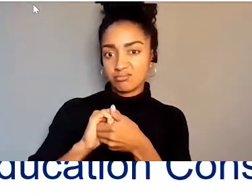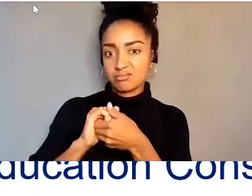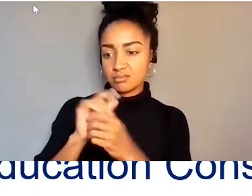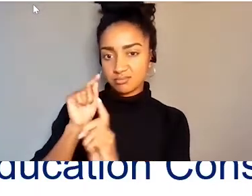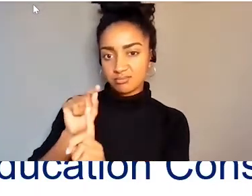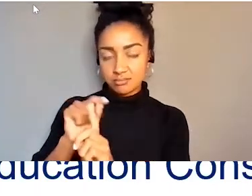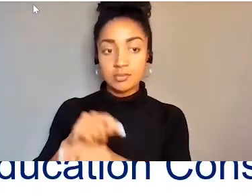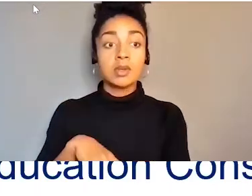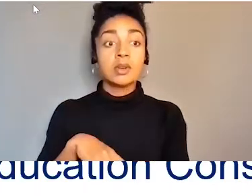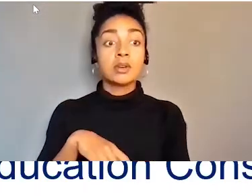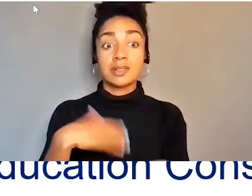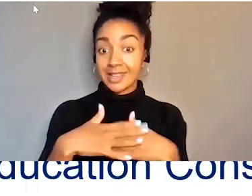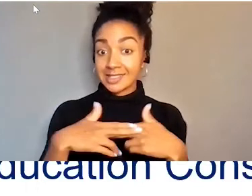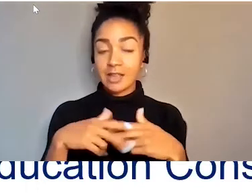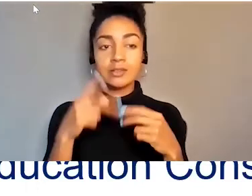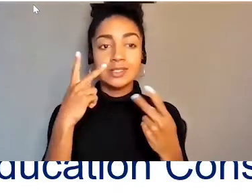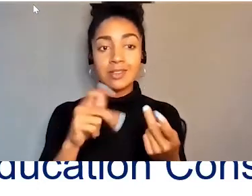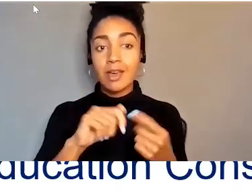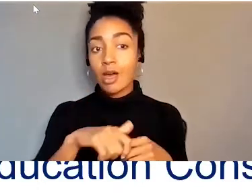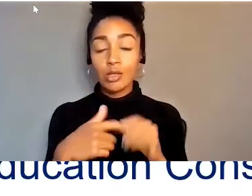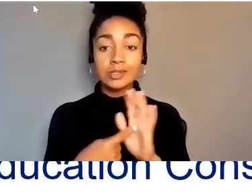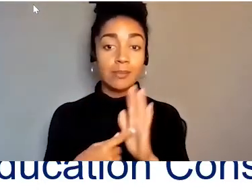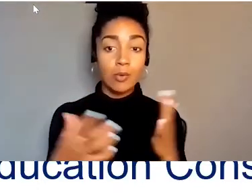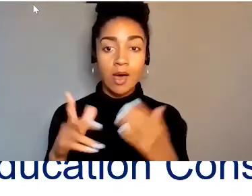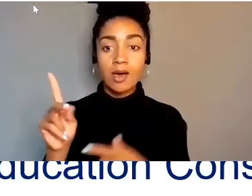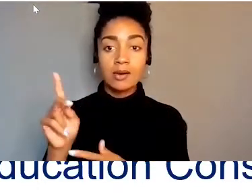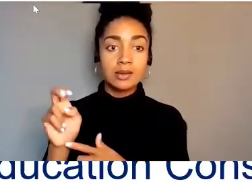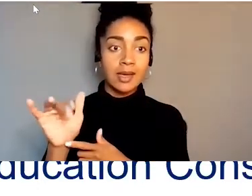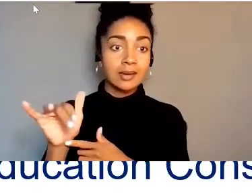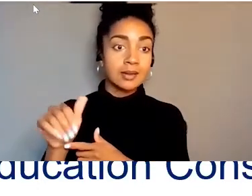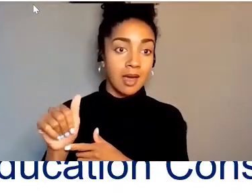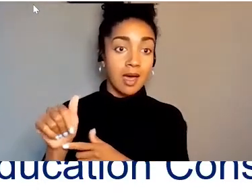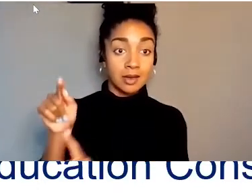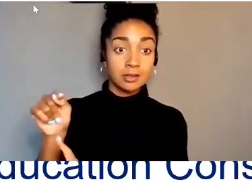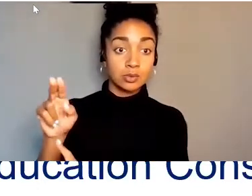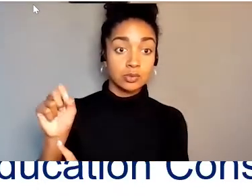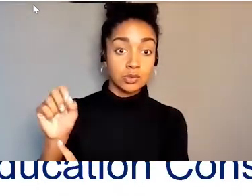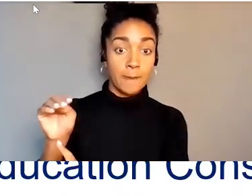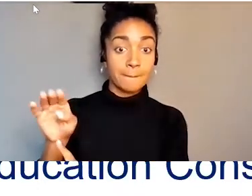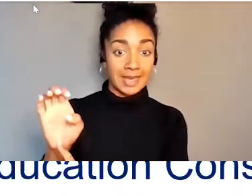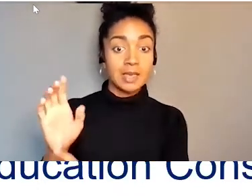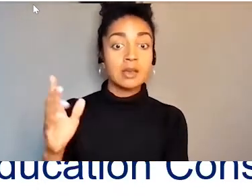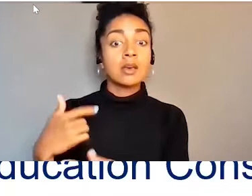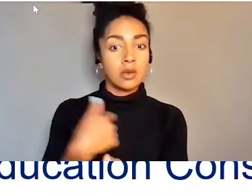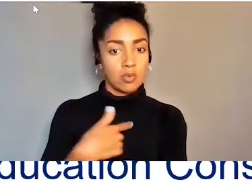collaboration in Myanmar, obviously, really challenging context and